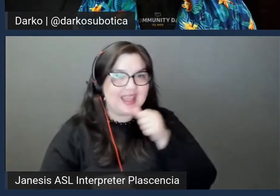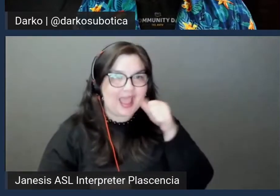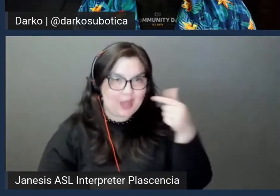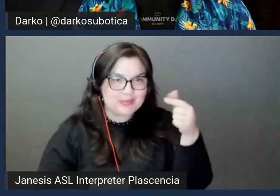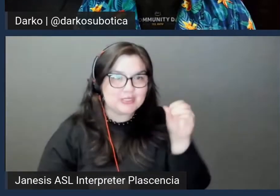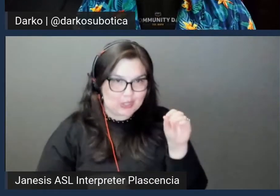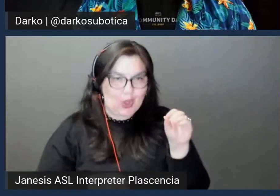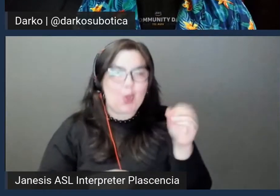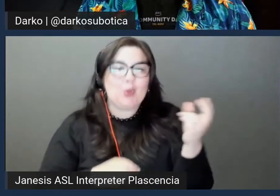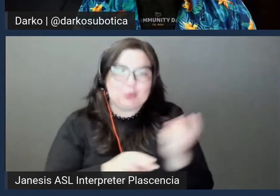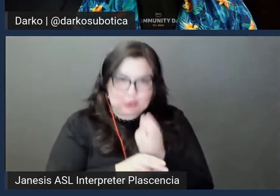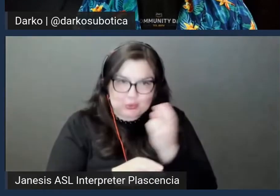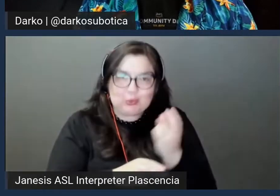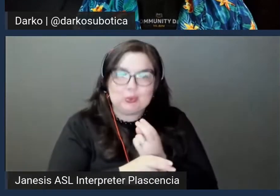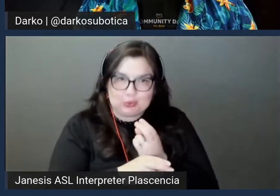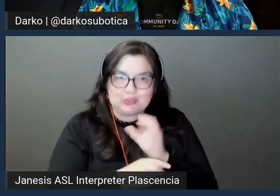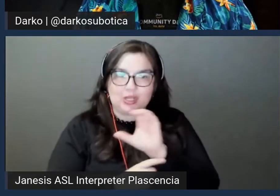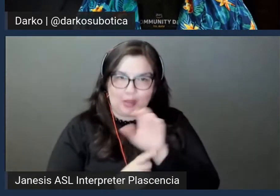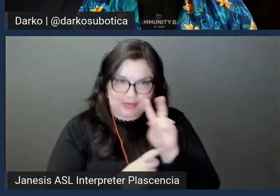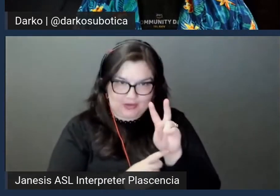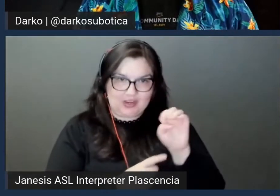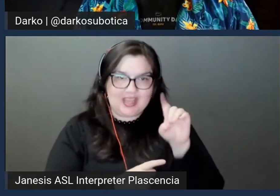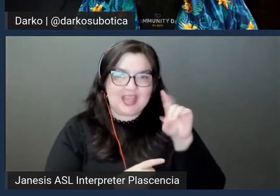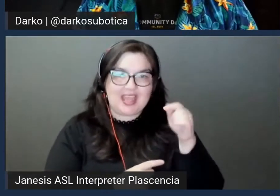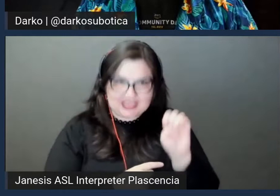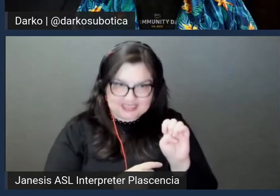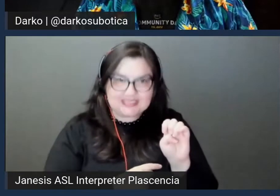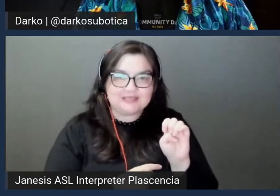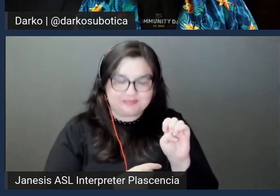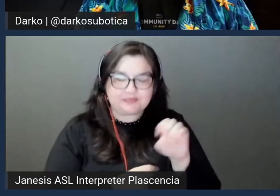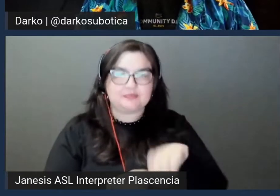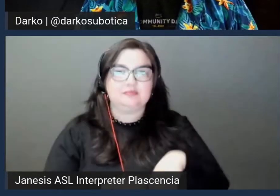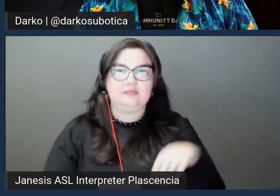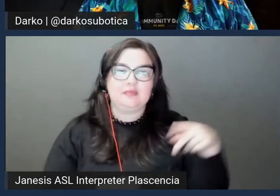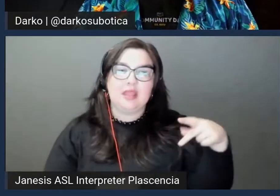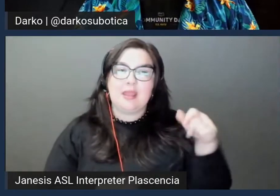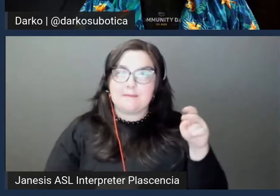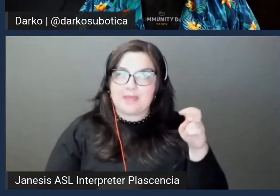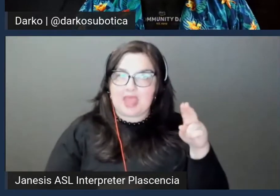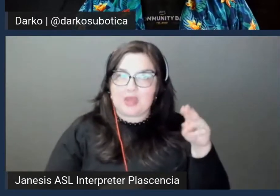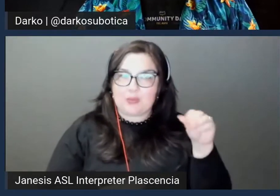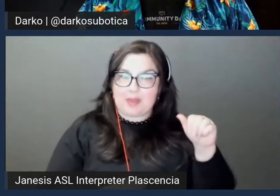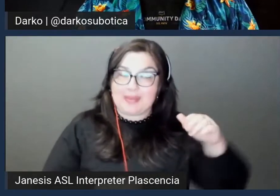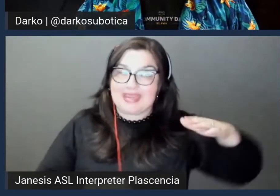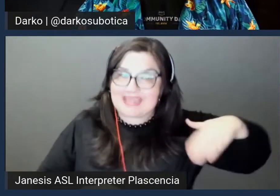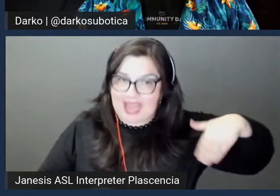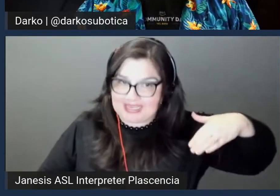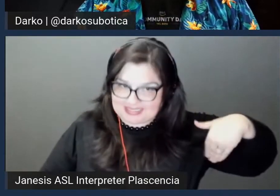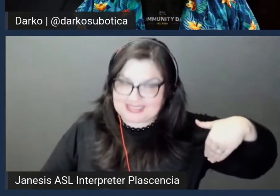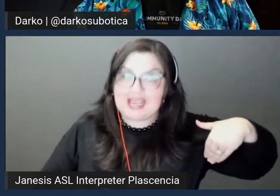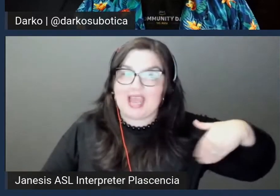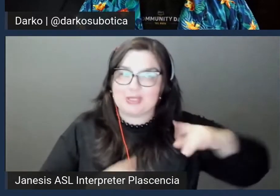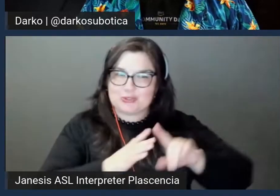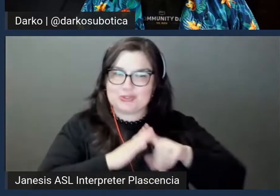at the edge. It's not a Panorama solution just yet. We're having conversations to see how we can make that happen.